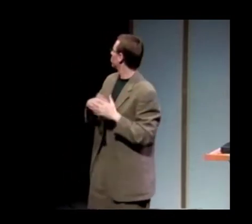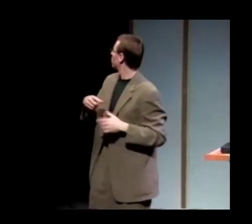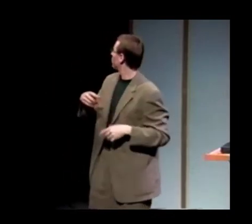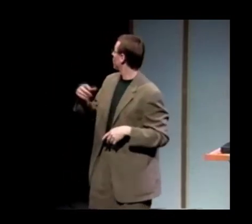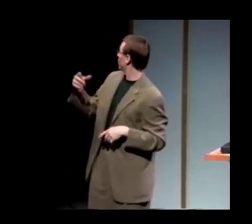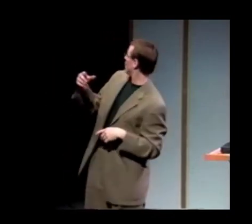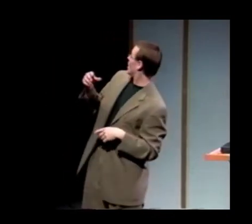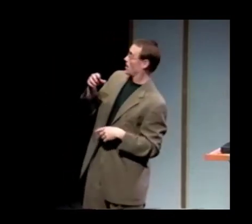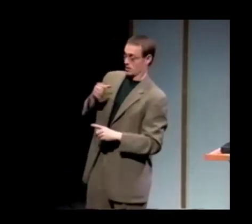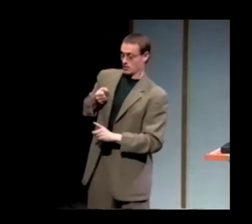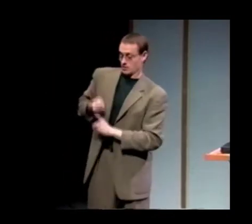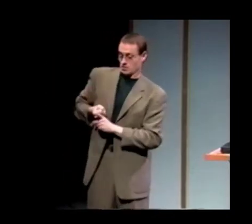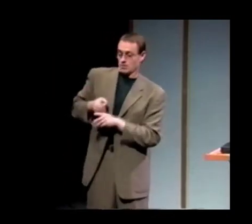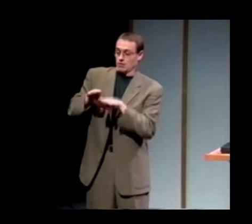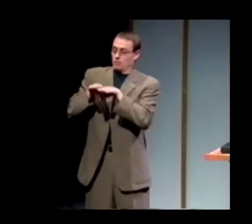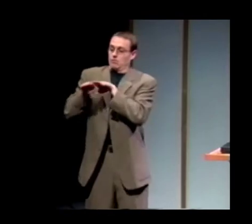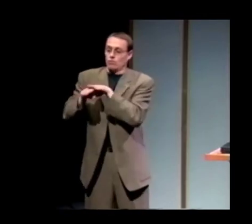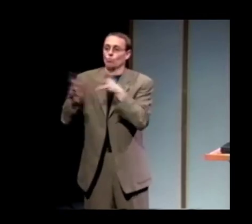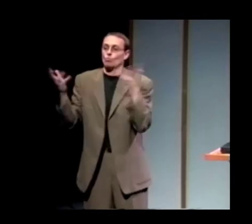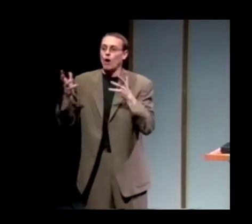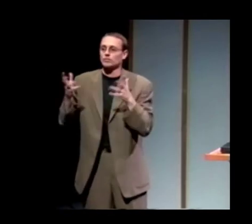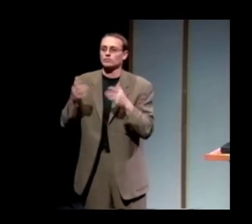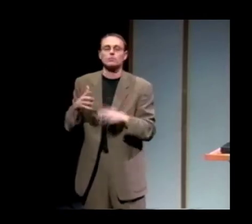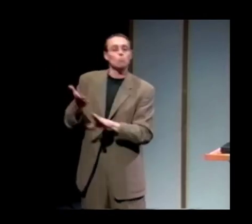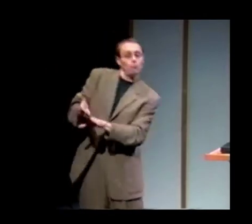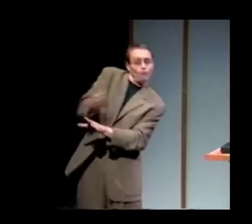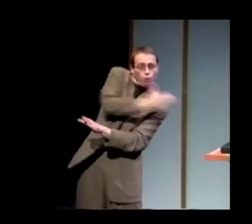WHEN THE LAND PLATES SHIFT.